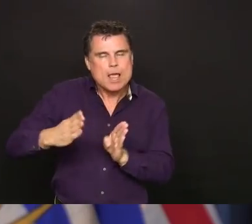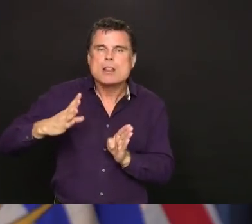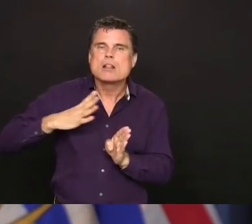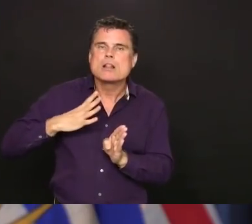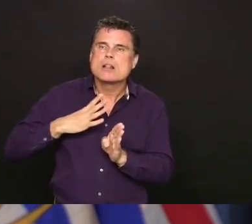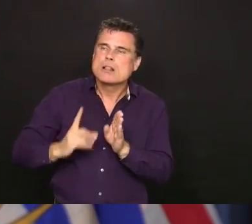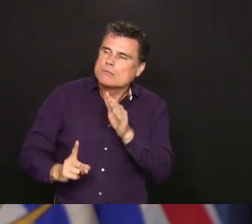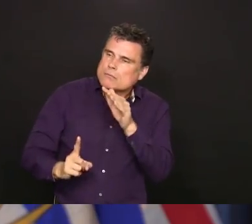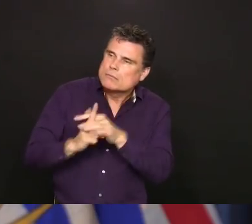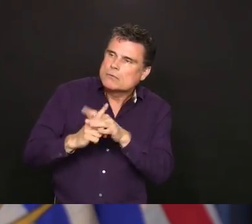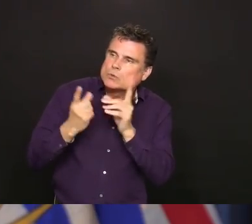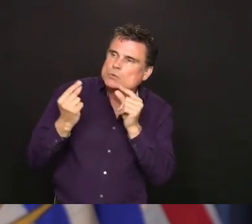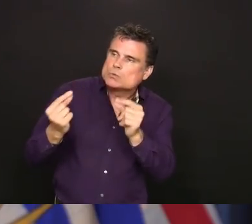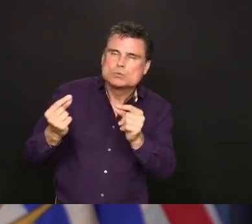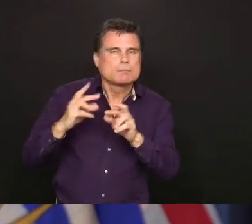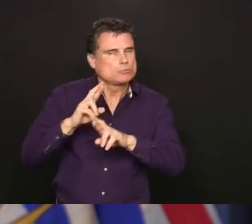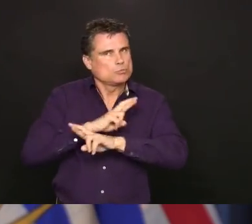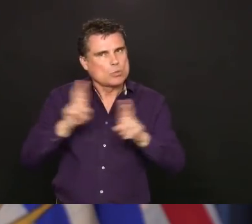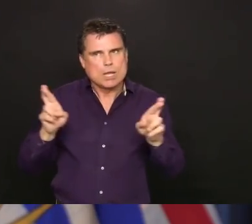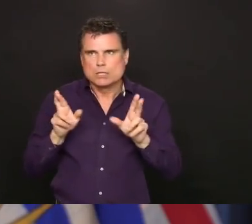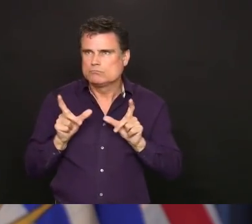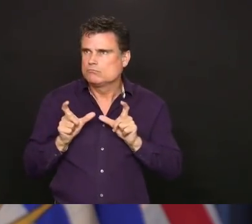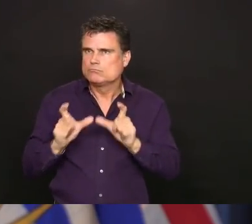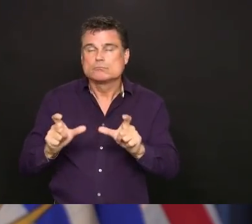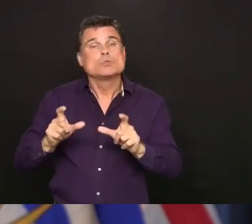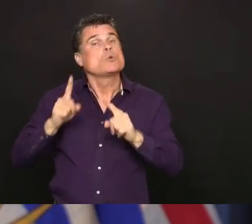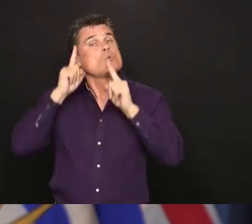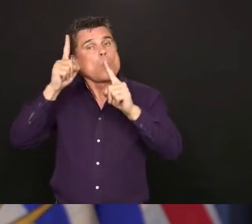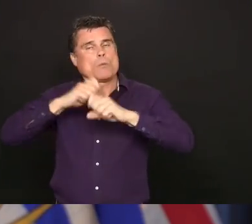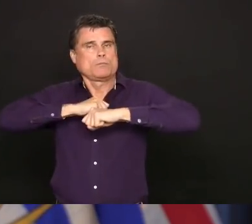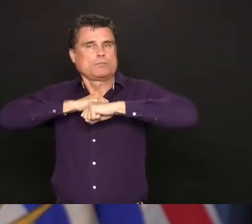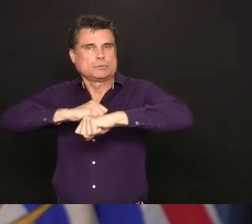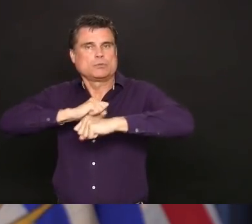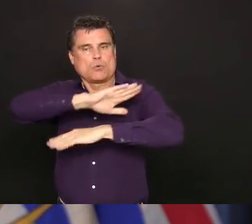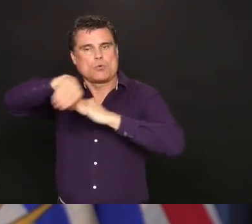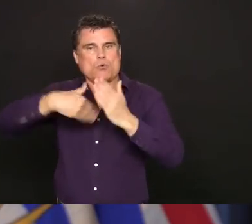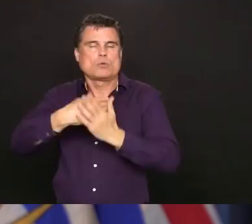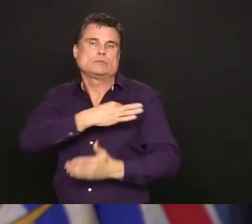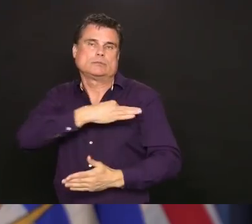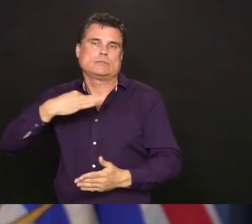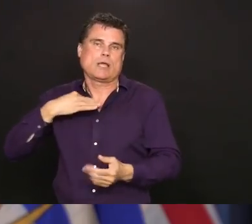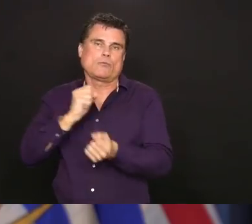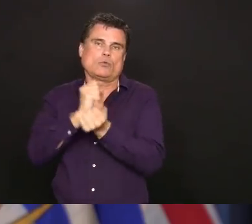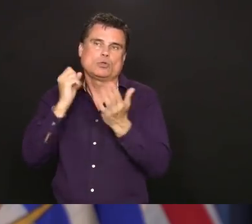be stepping up for sure. Next question is from Sheryl, CKPG.